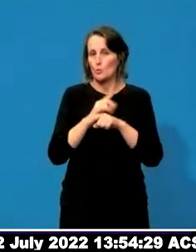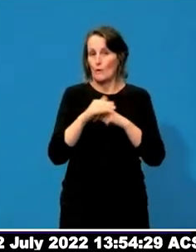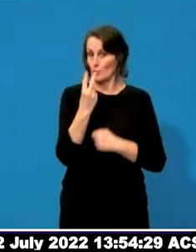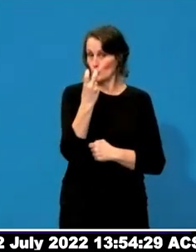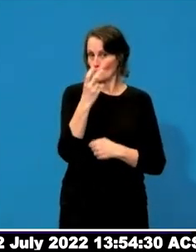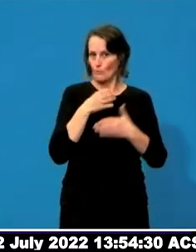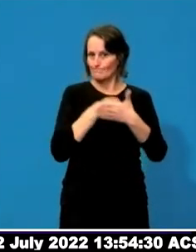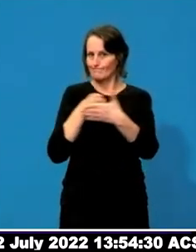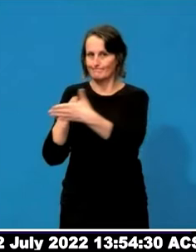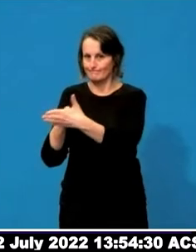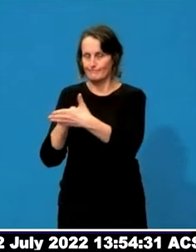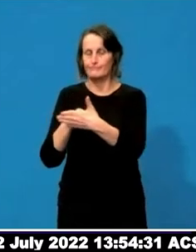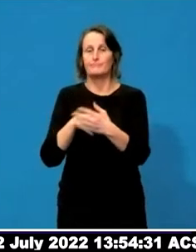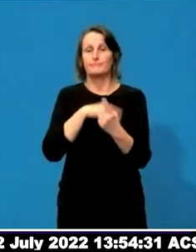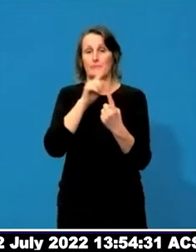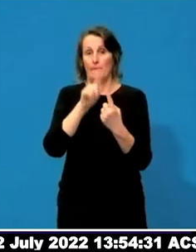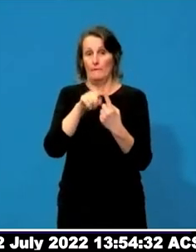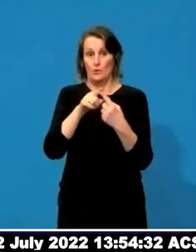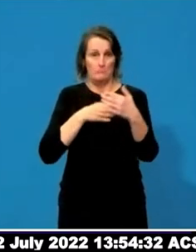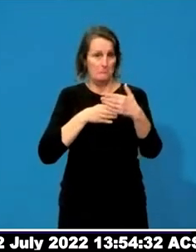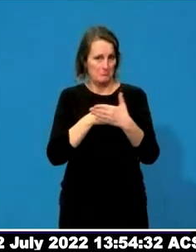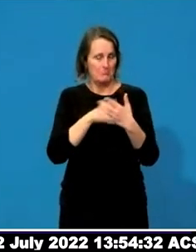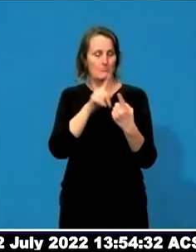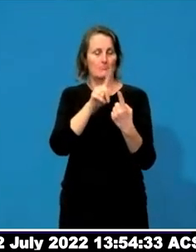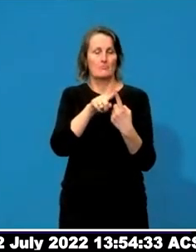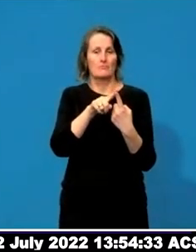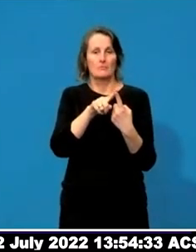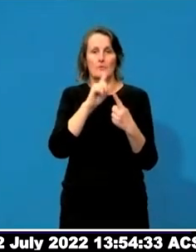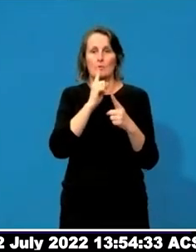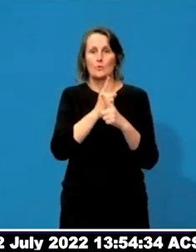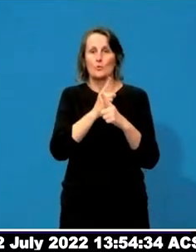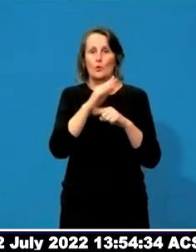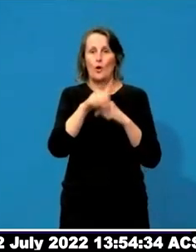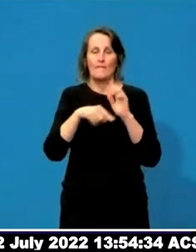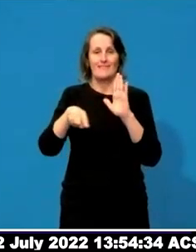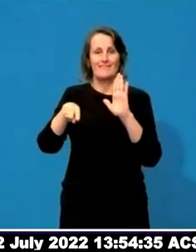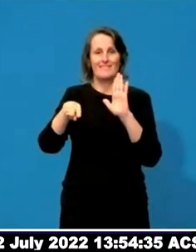And the first one is in relation to negative interactions